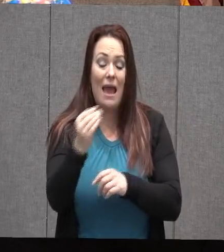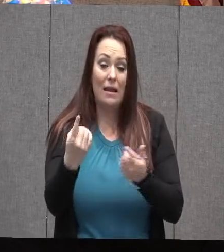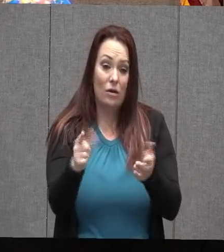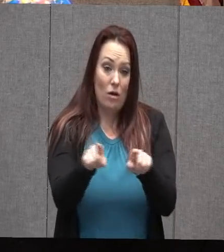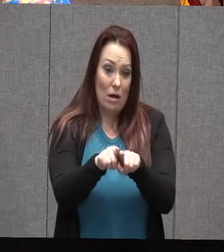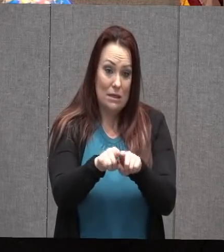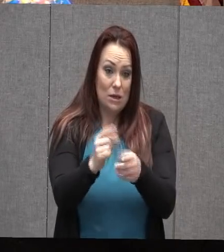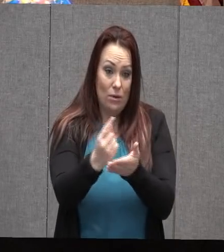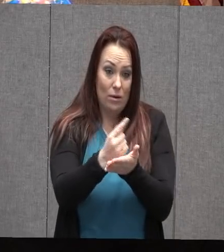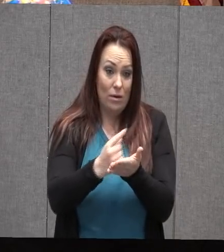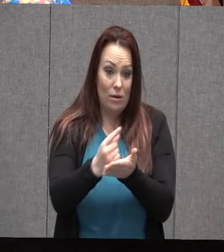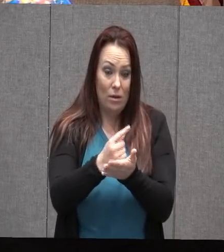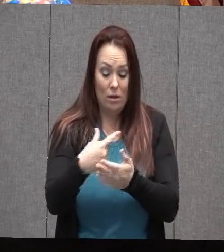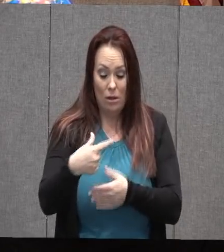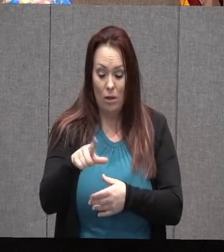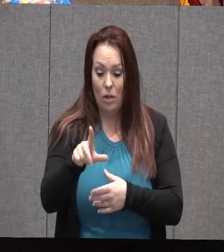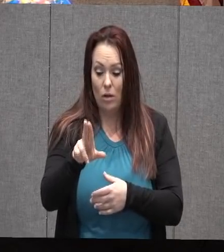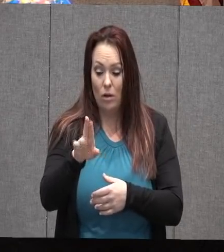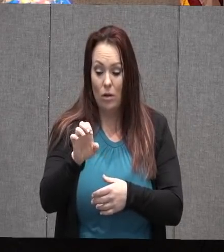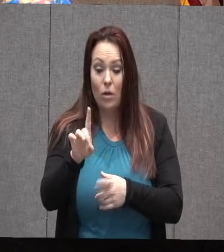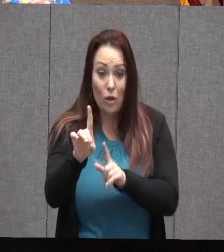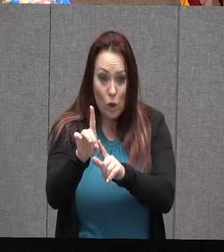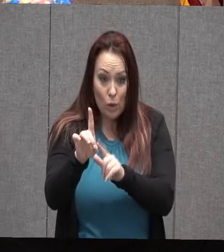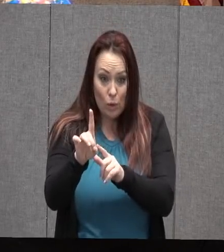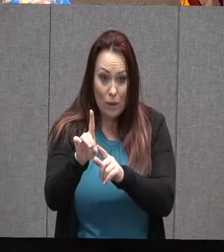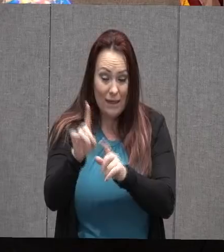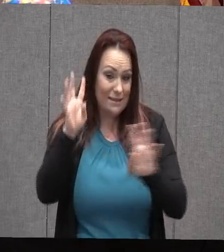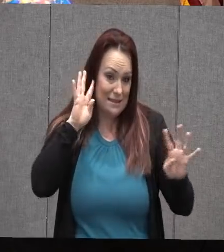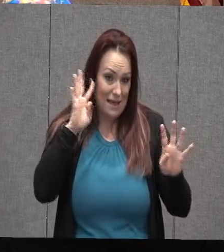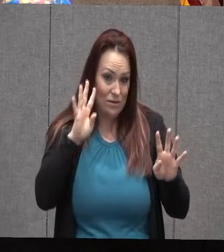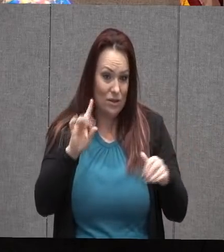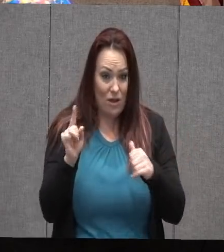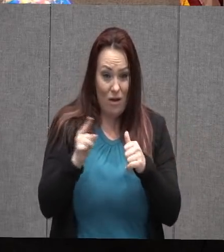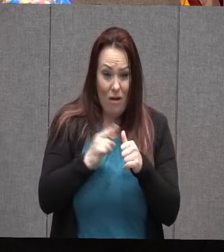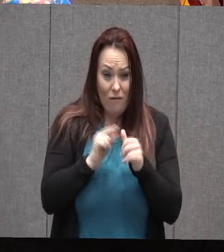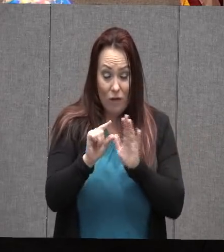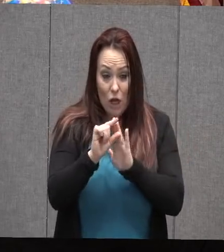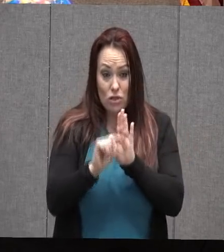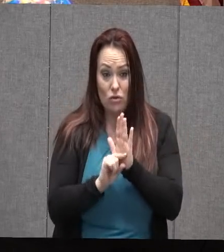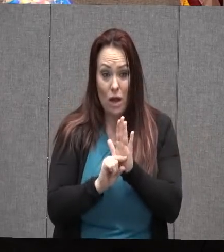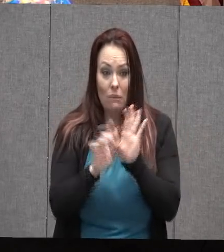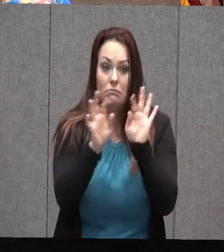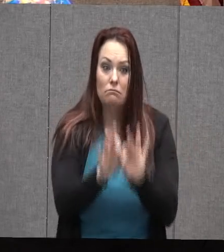So remember, for first graders, it's really important that by the end